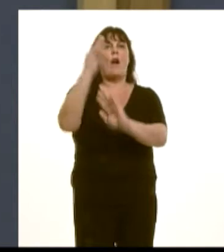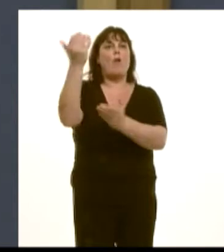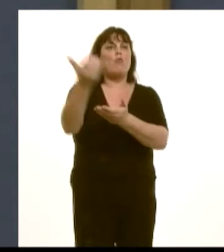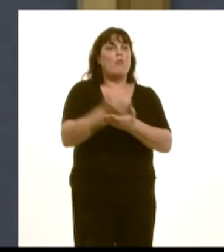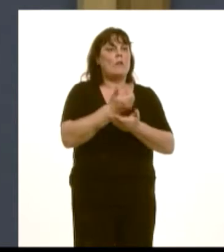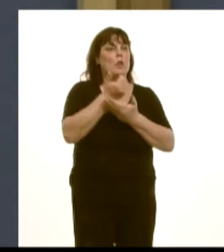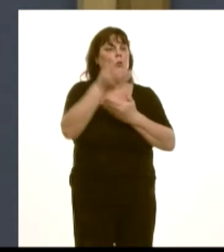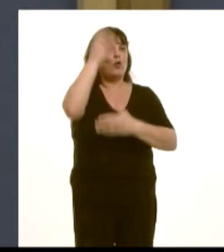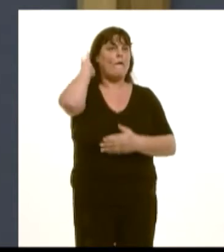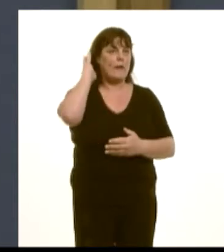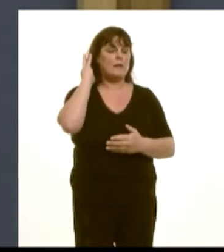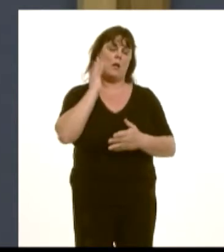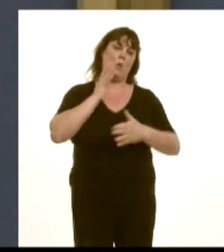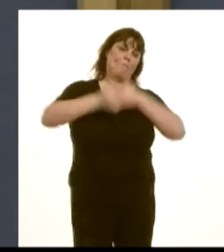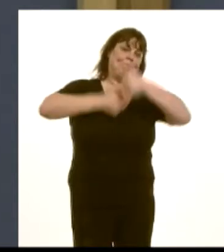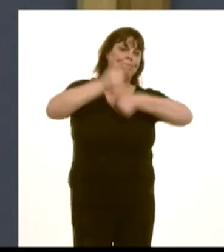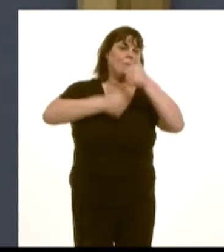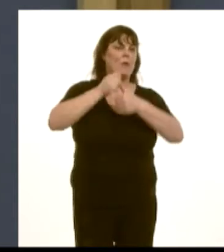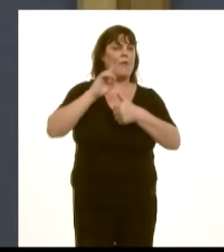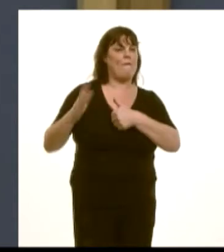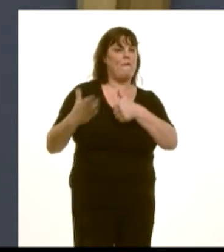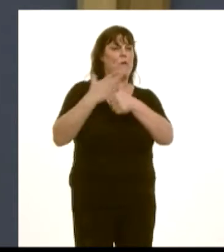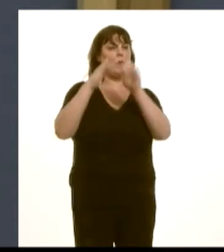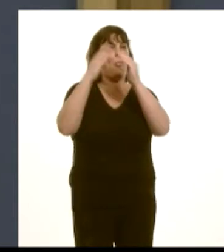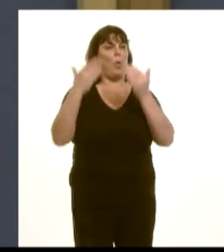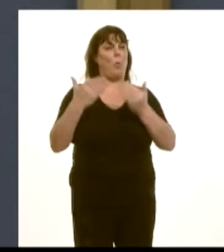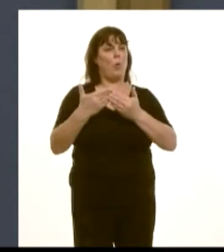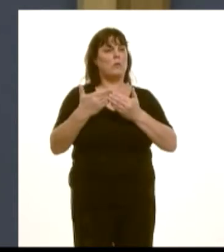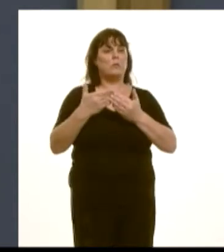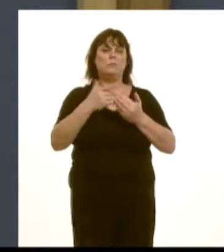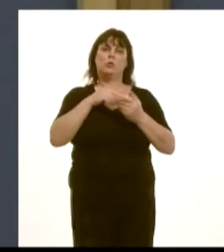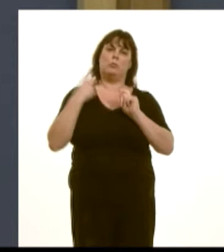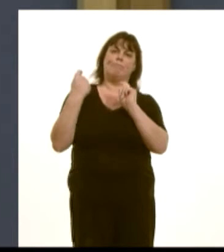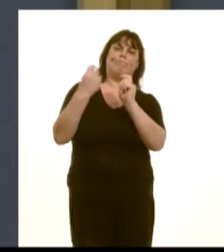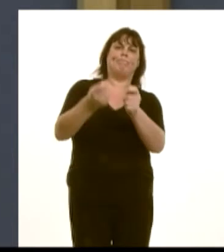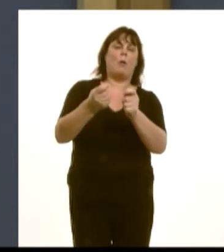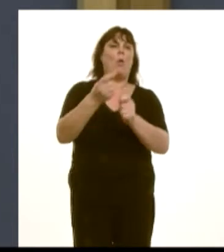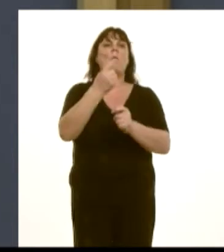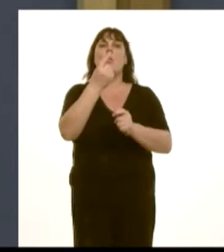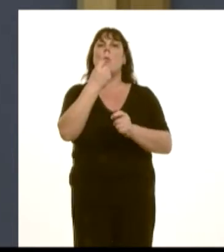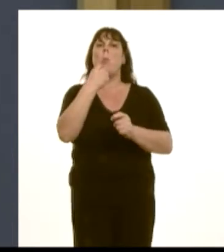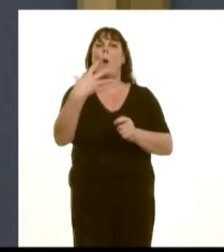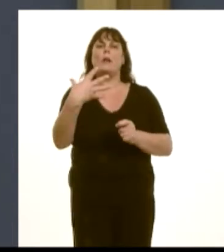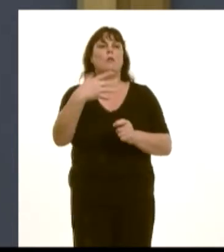the first in the world to get white ribbon status as a fire service. I think that that